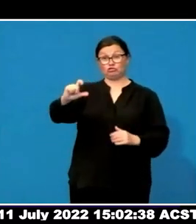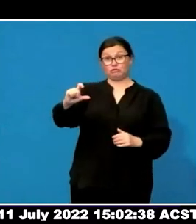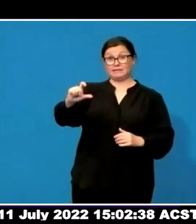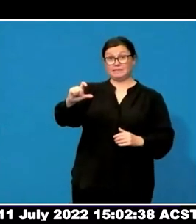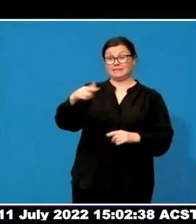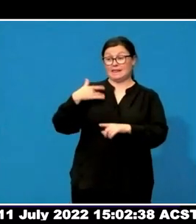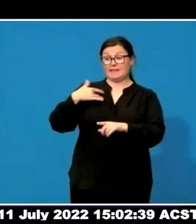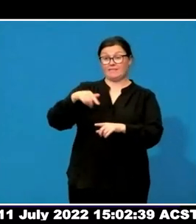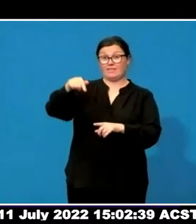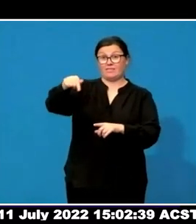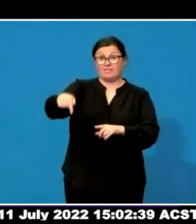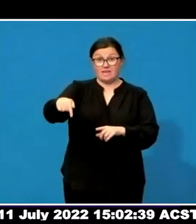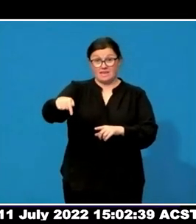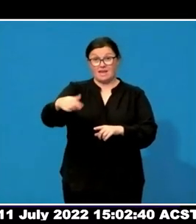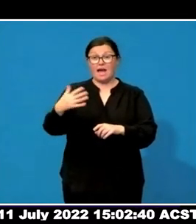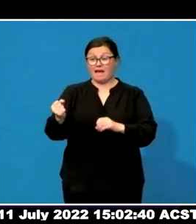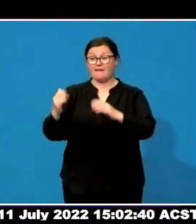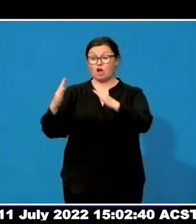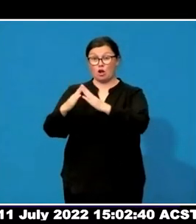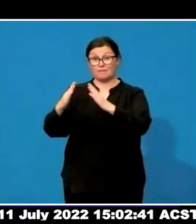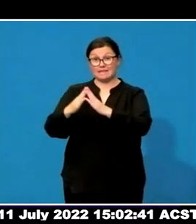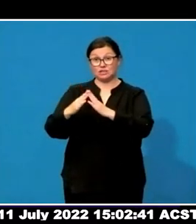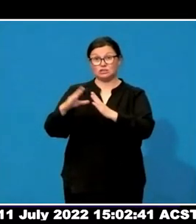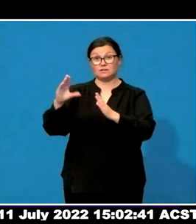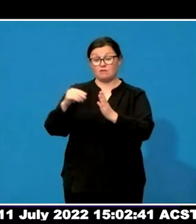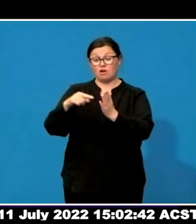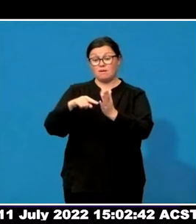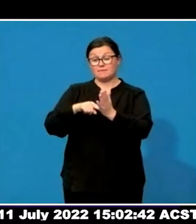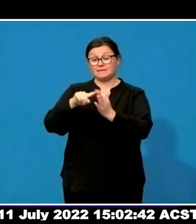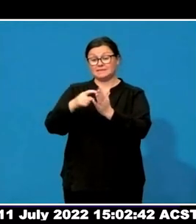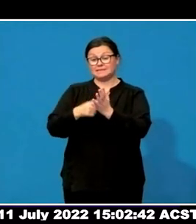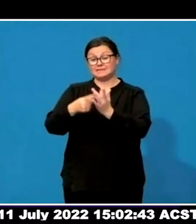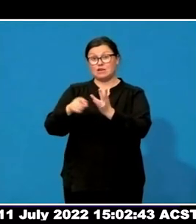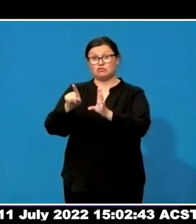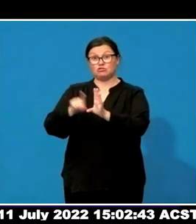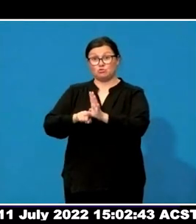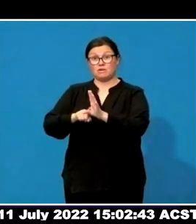and accommodation provided by Territory Housing, the defect was the absence of